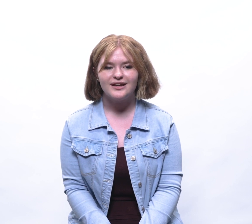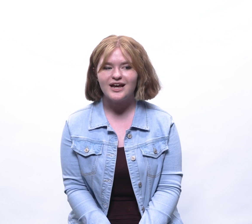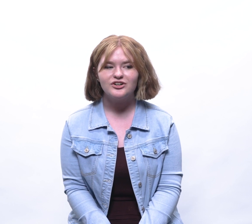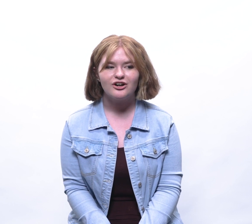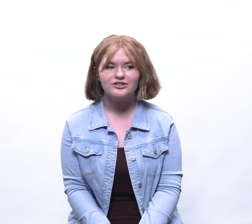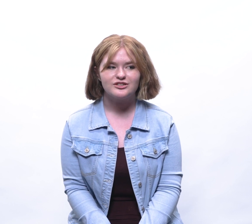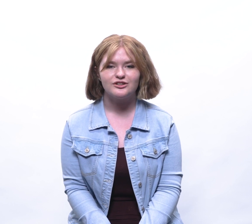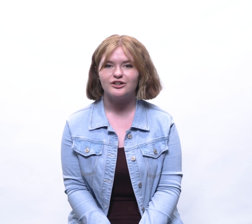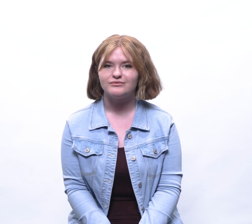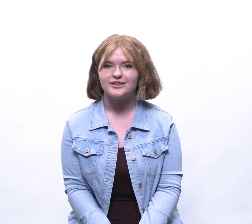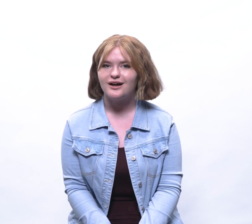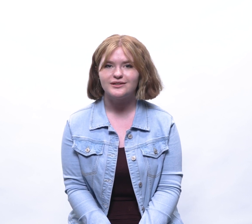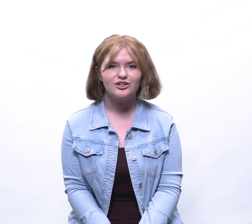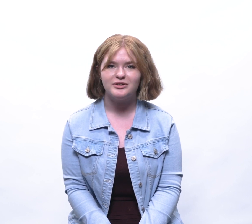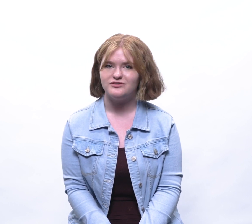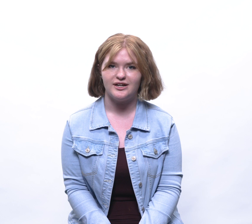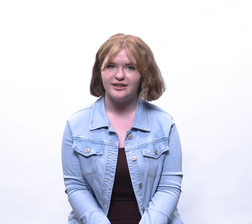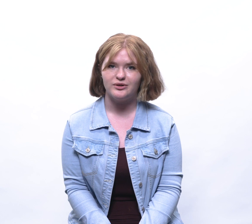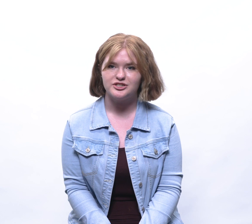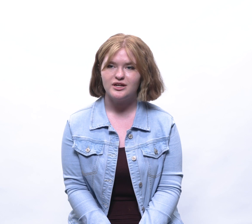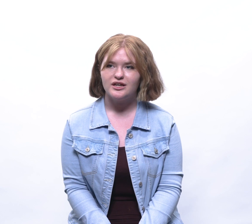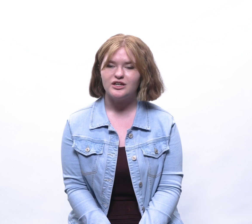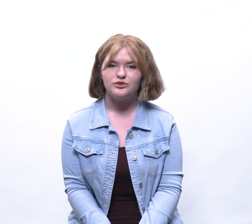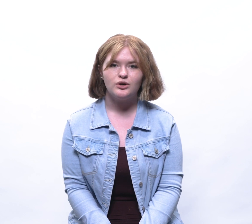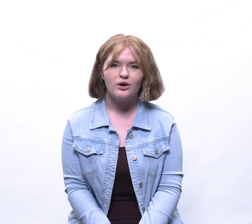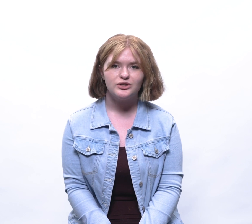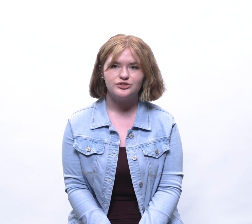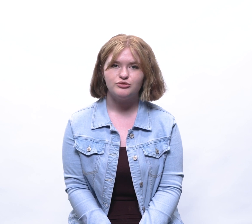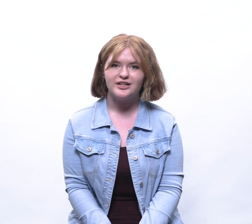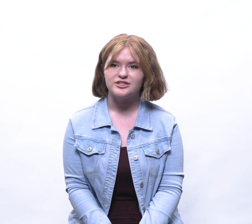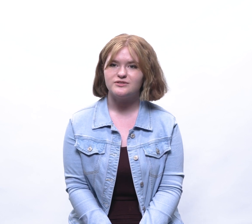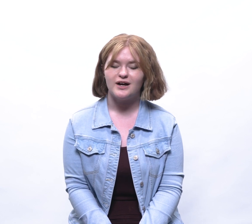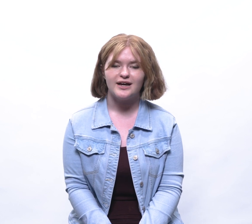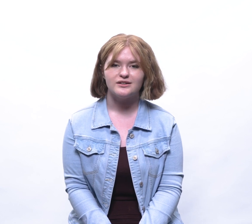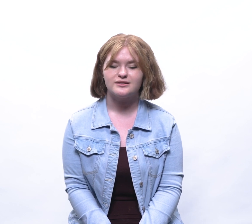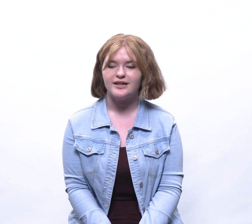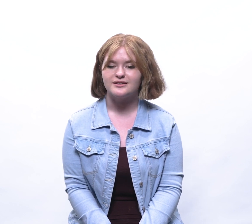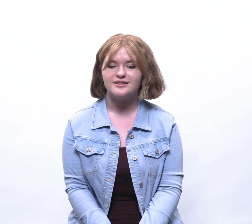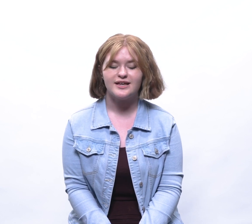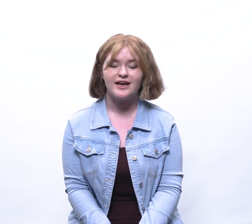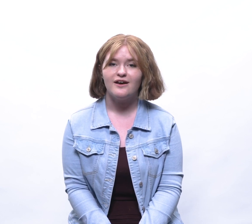it never hurts to learn a little bit of sign language. If you go on YouTube and just find things that say